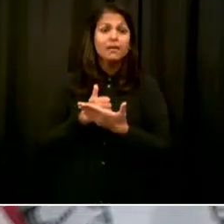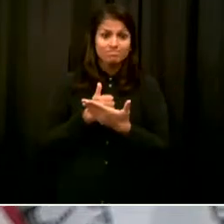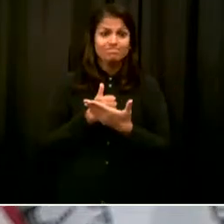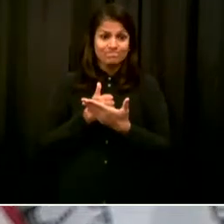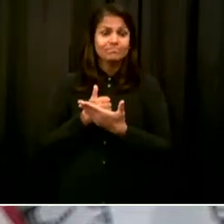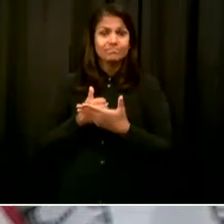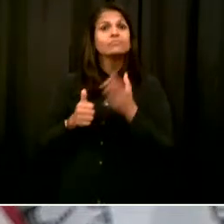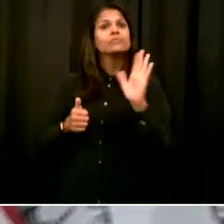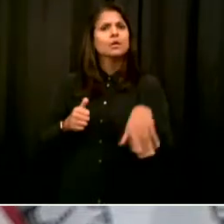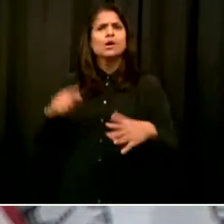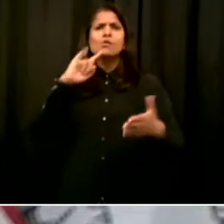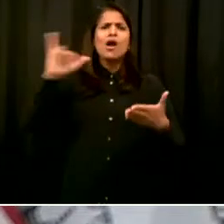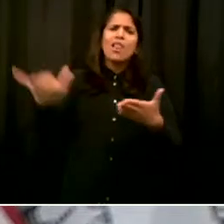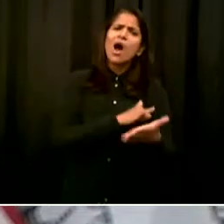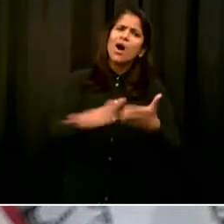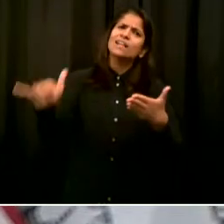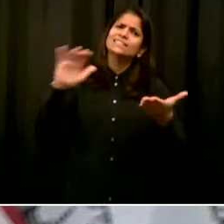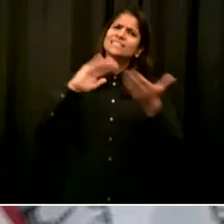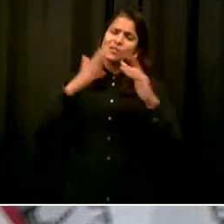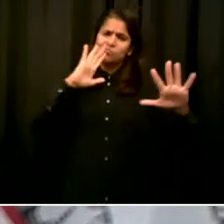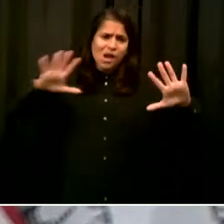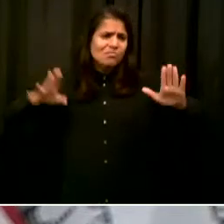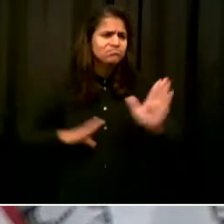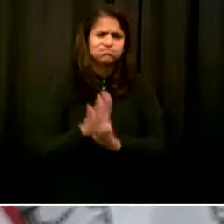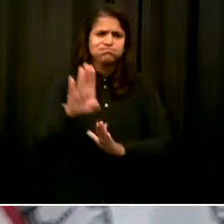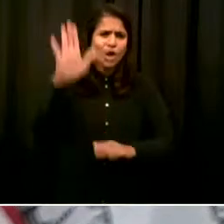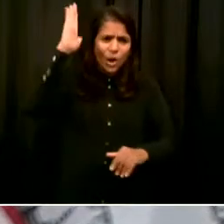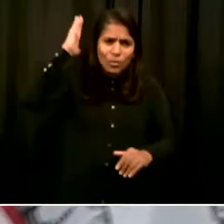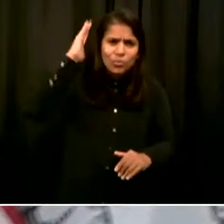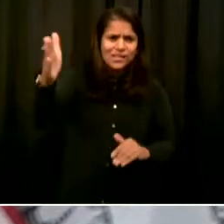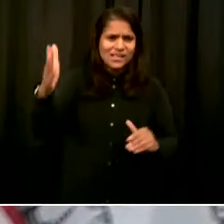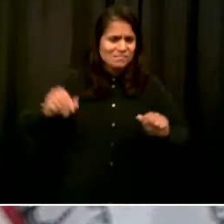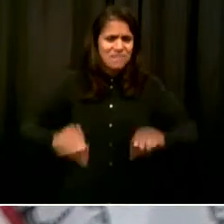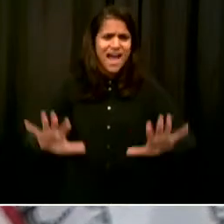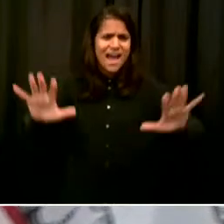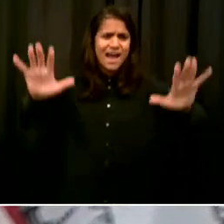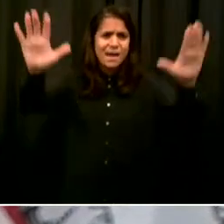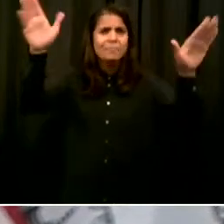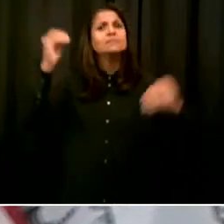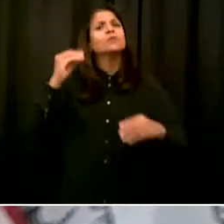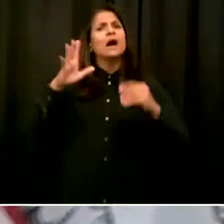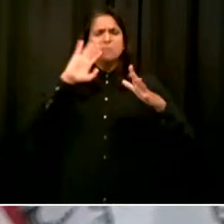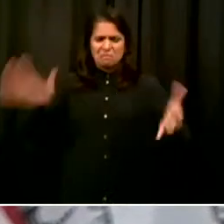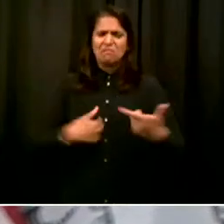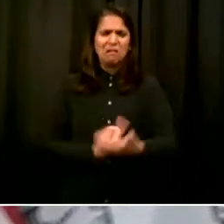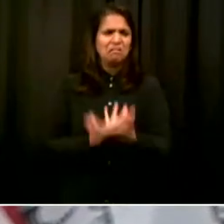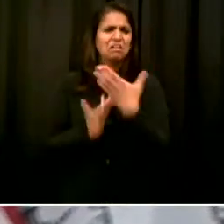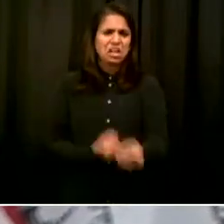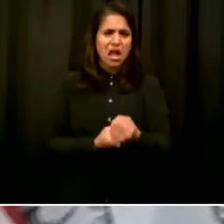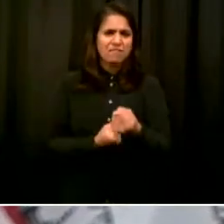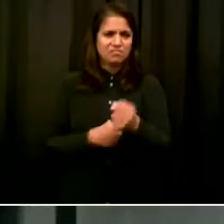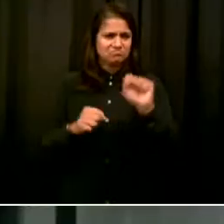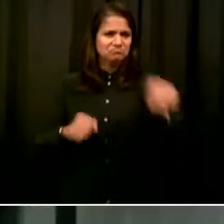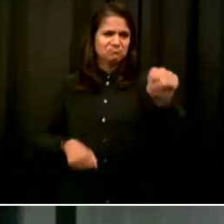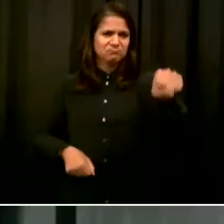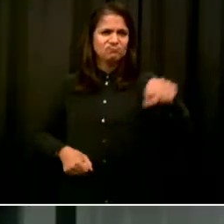FORWARD AS A CITY. IT ALL COMES BACK TO THE PEOPLE . THE PEOPLE HAVE BEEN DECIDING